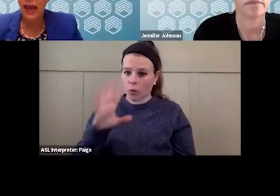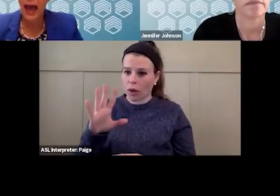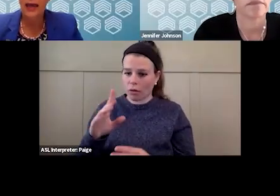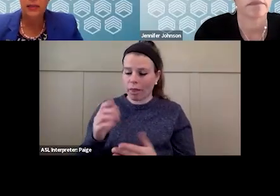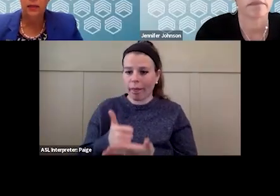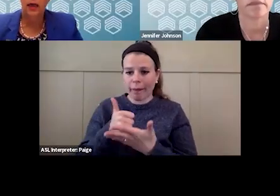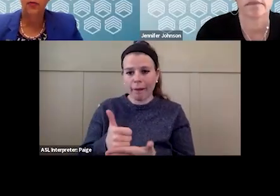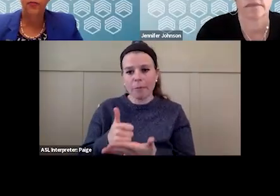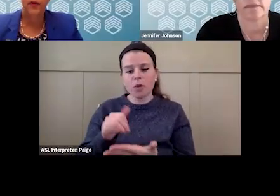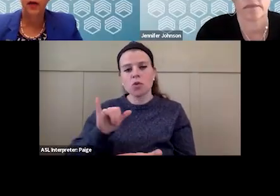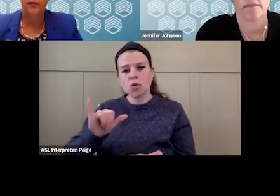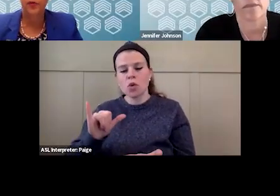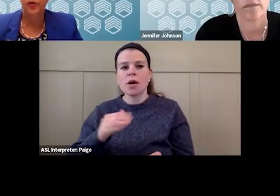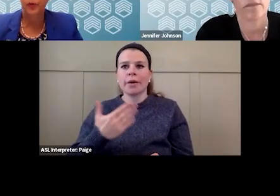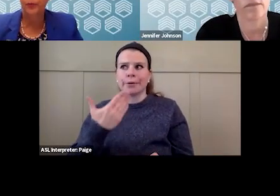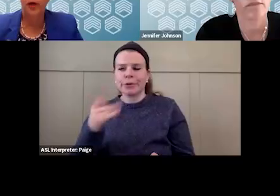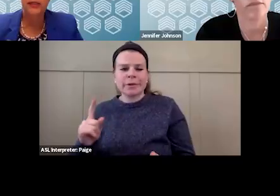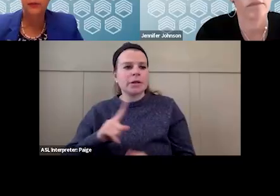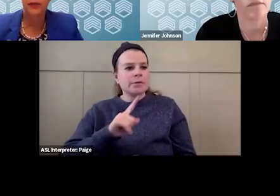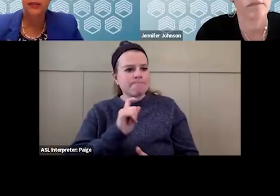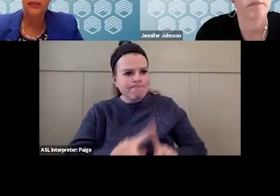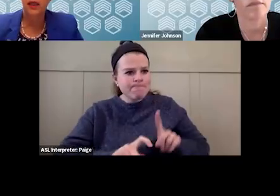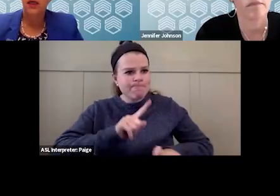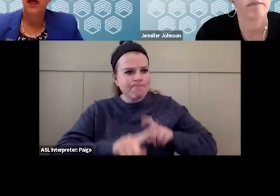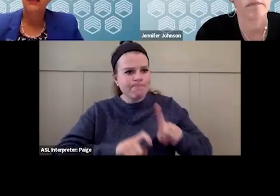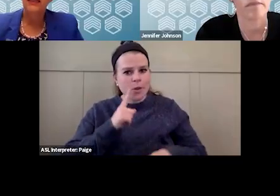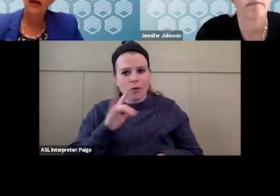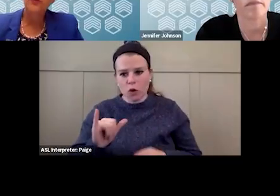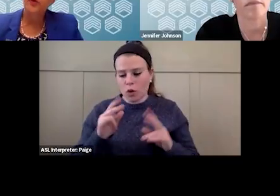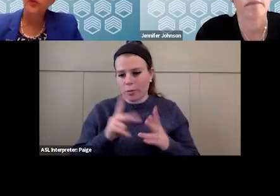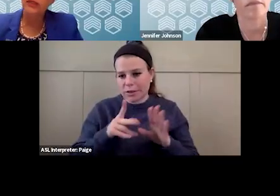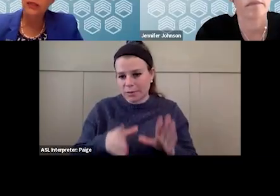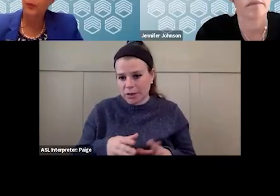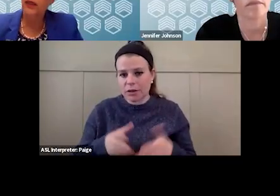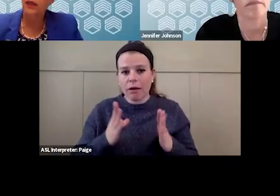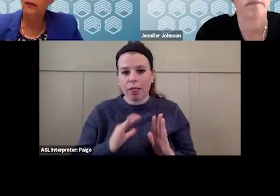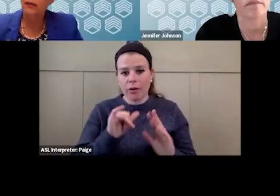things to ask of, uh, your participants. Allow the person to speak.